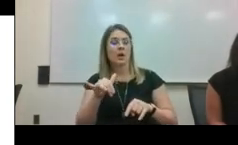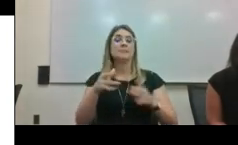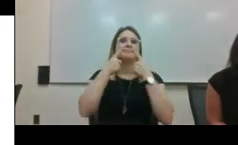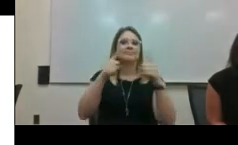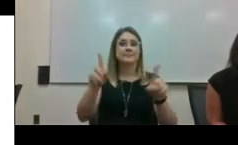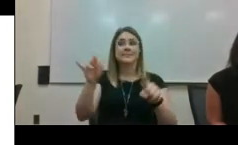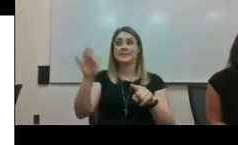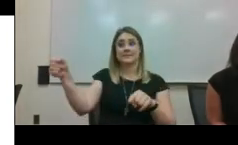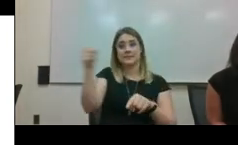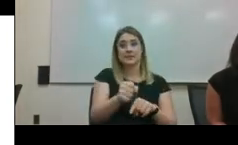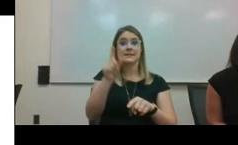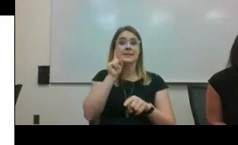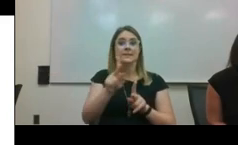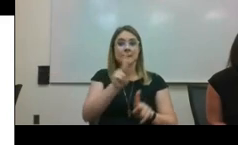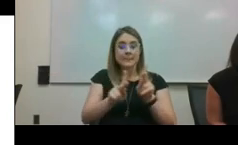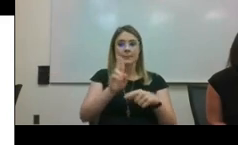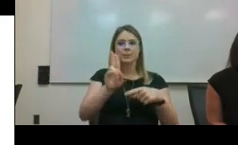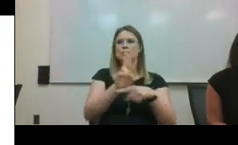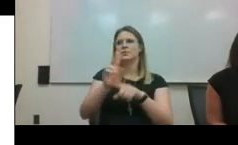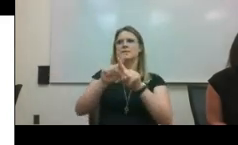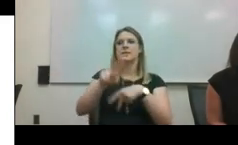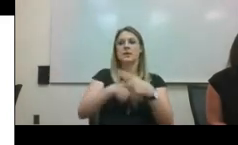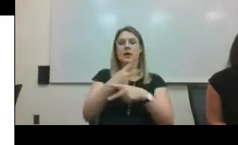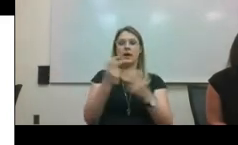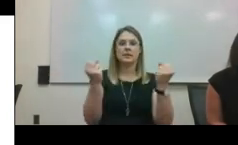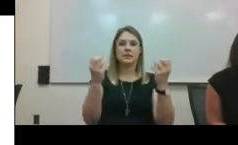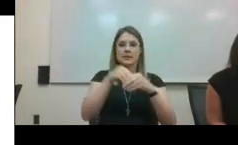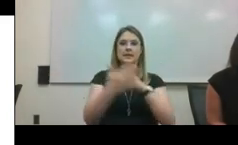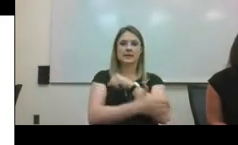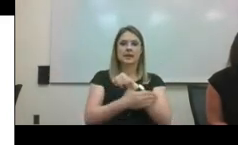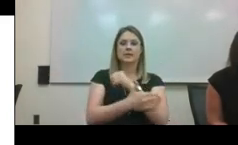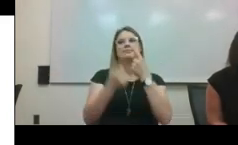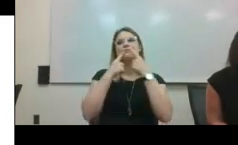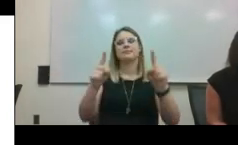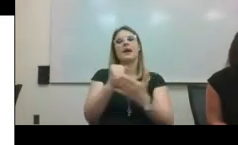and were using different types of sign language in the country, to help us really understand what we saw